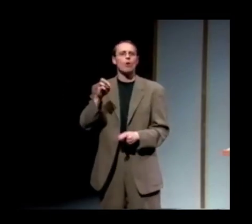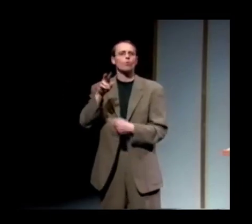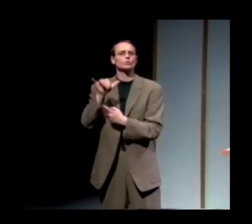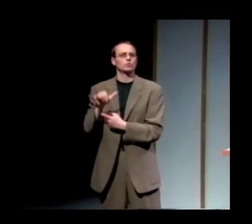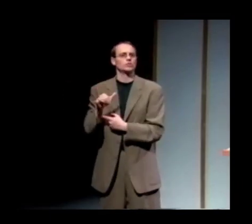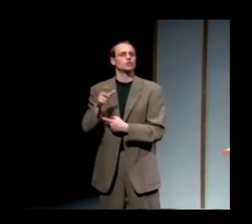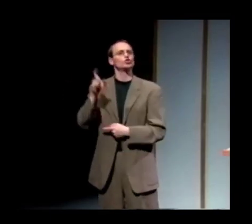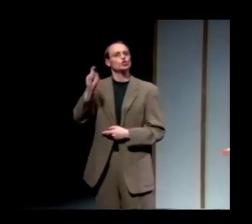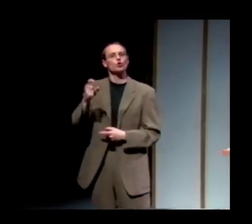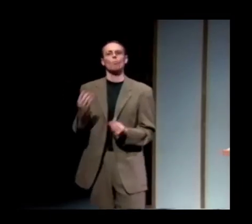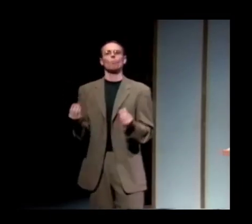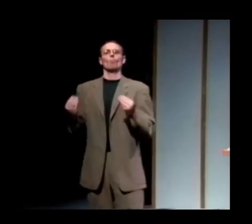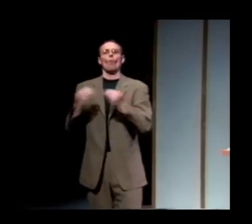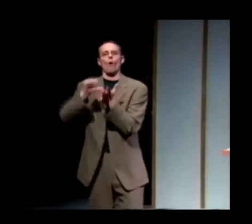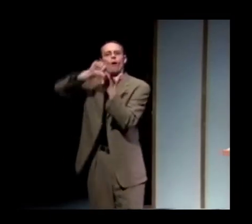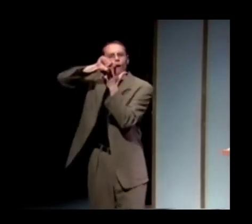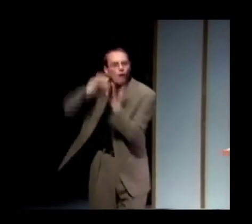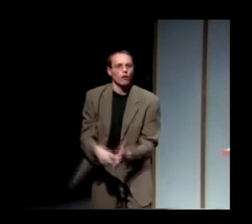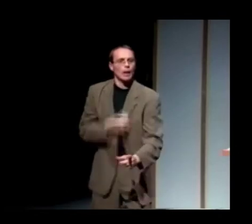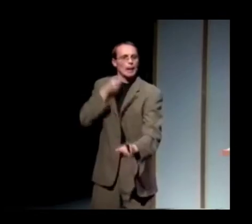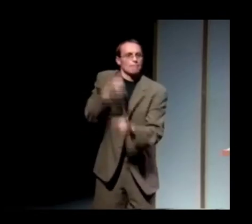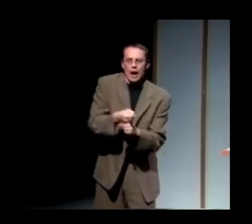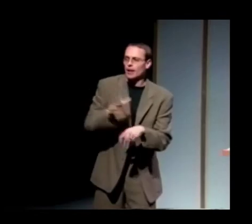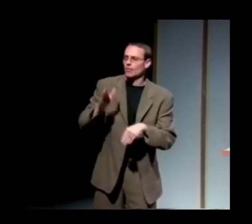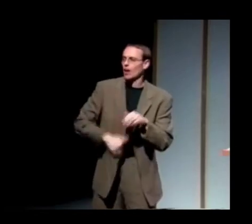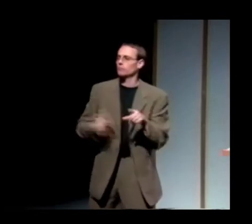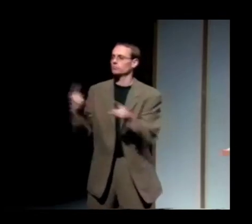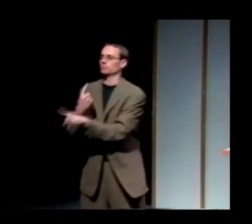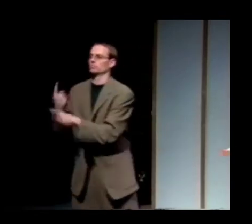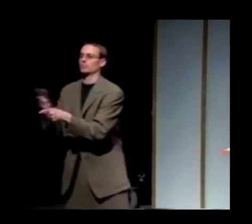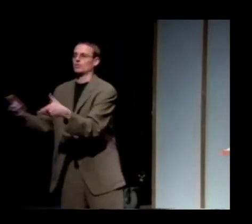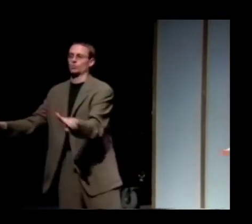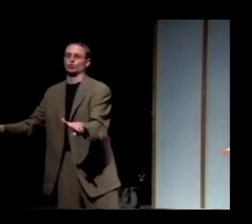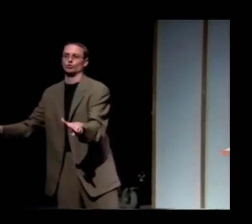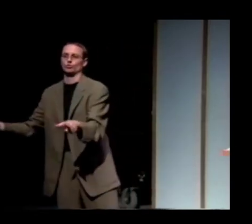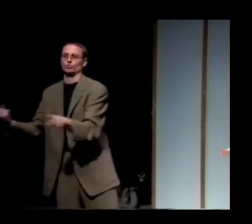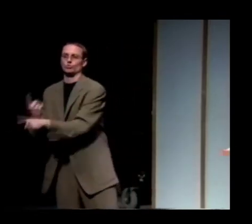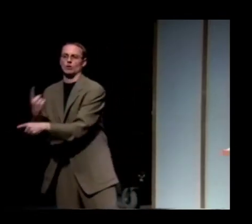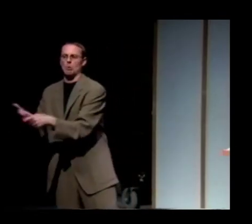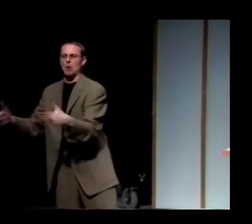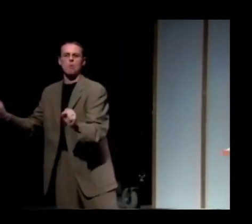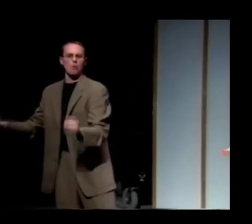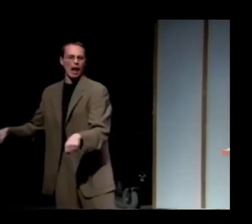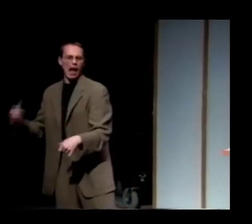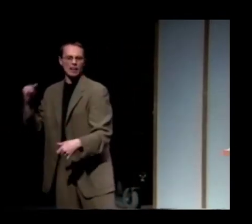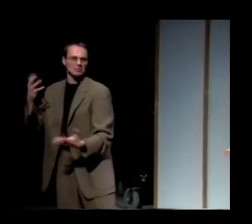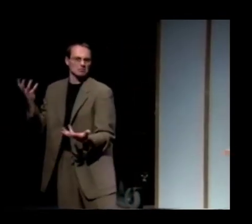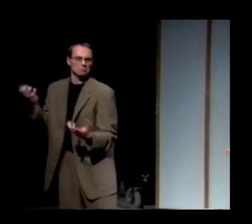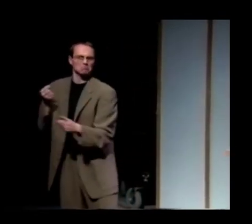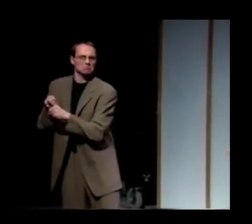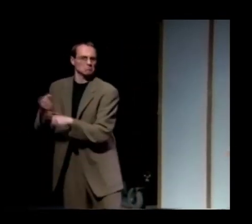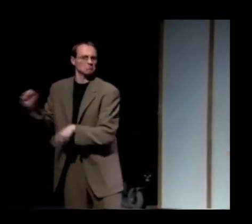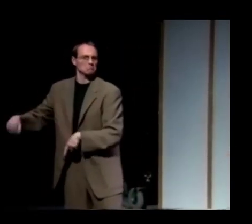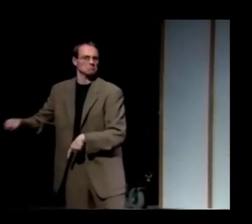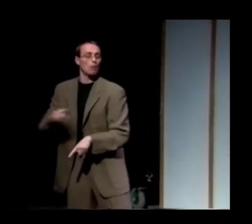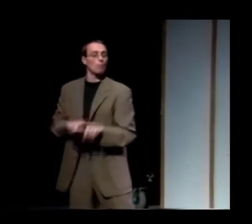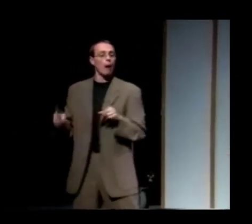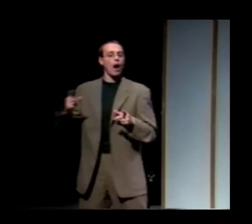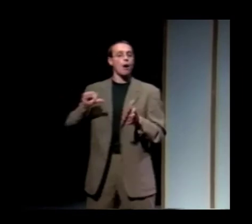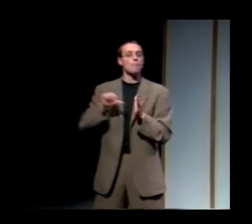FOR IMPACT. AND THAT'S THE GOAL OF POETRY, TO EMPHASIZE, TO IMPACT USING LANGUAGE.